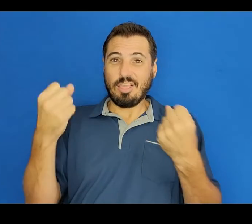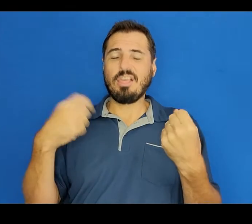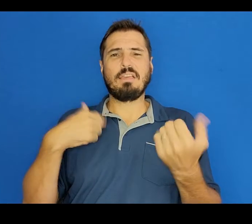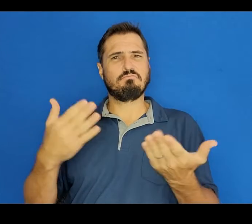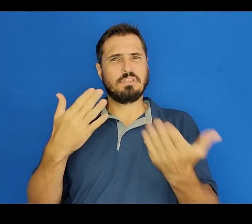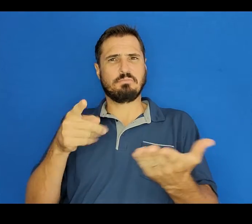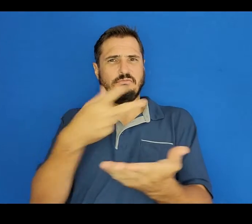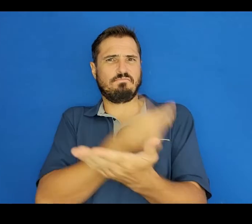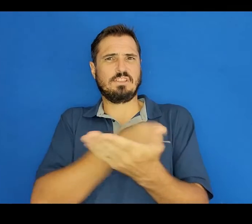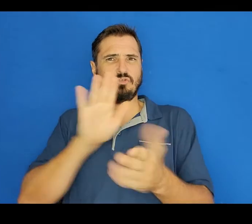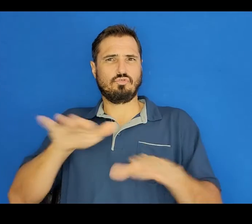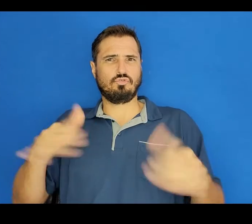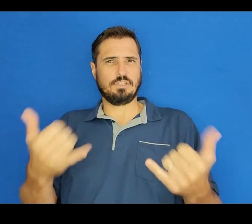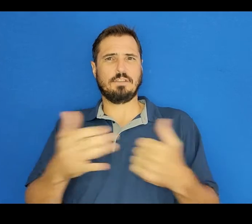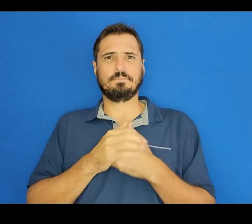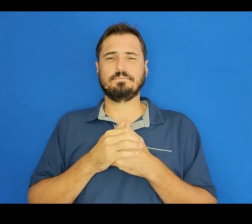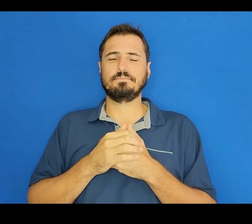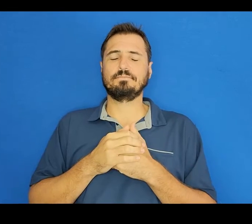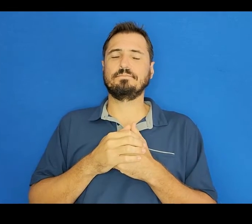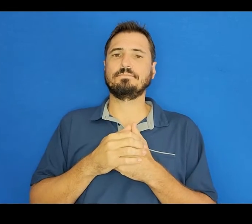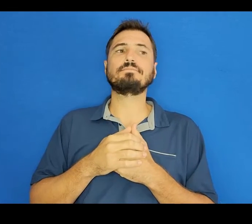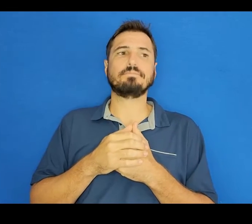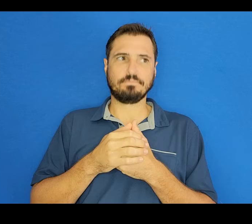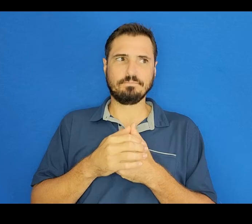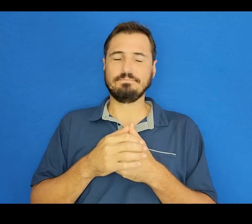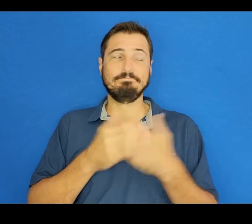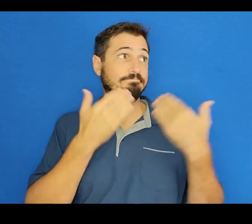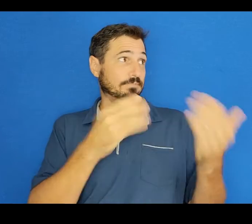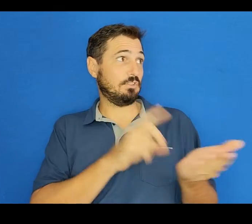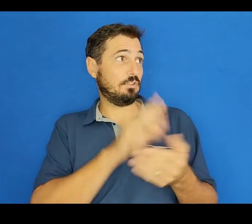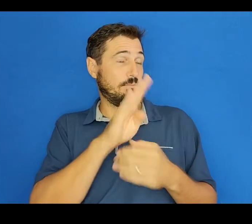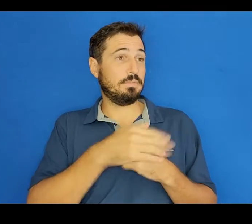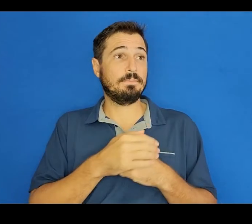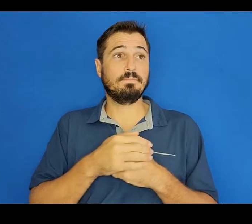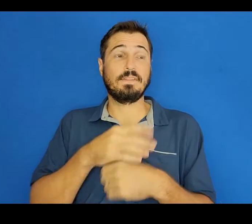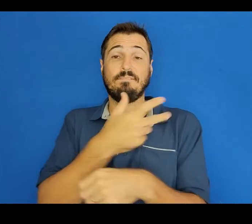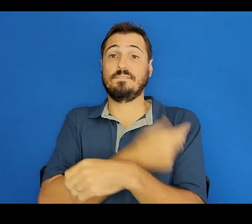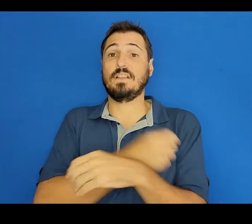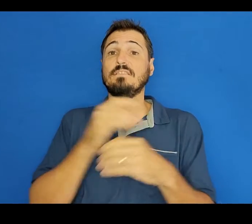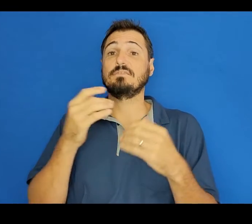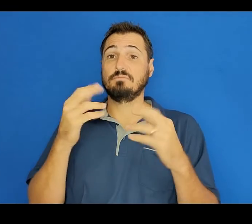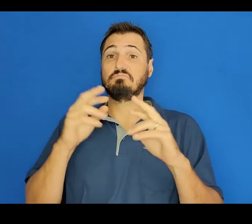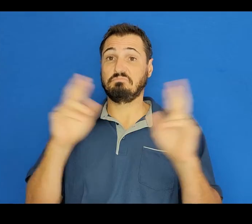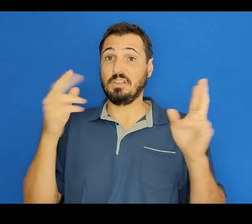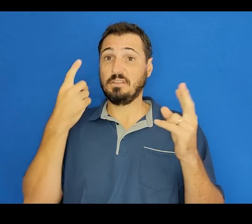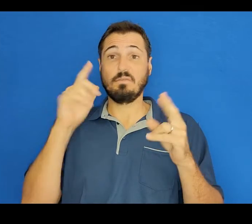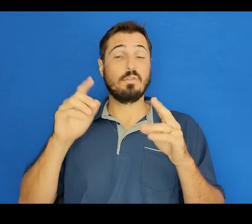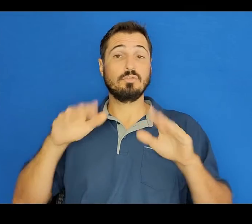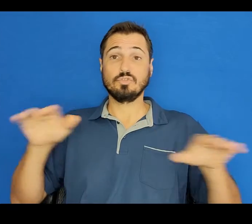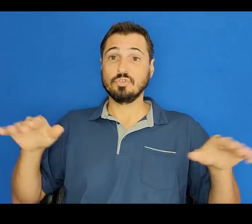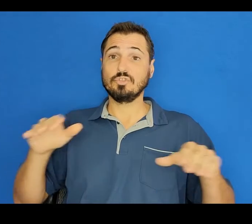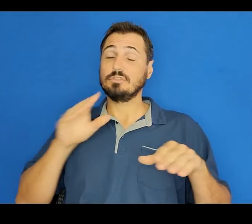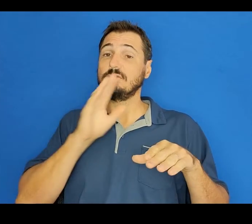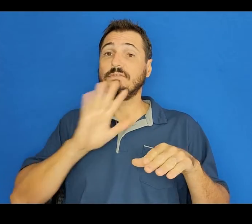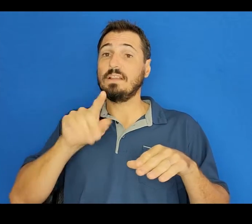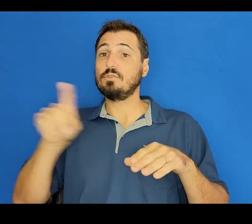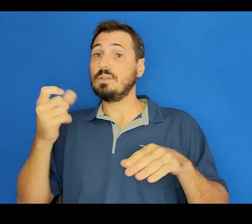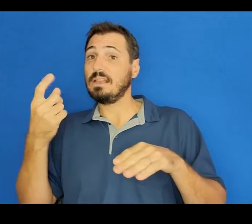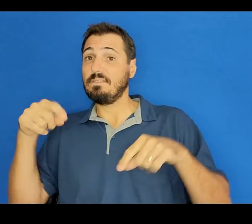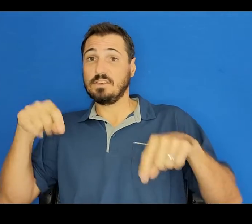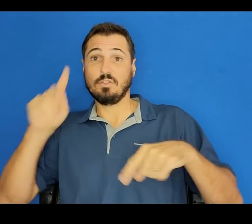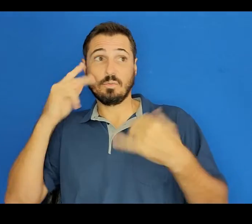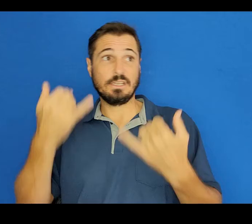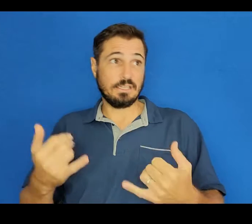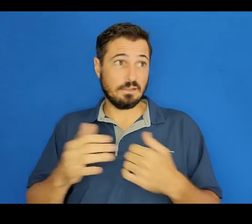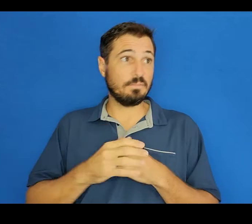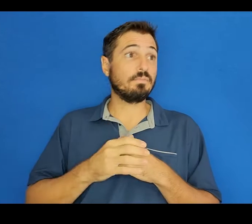Vaccines for keiki ages 5 to 11 are now available on Kauai: at Kaiser Permanente, Longs Lihue, Wilcox Medical Center, and KVMH